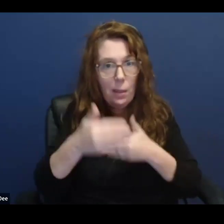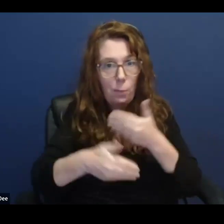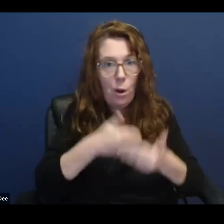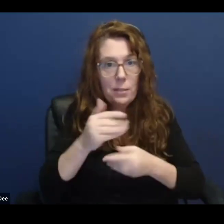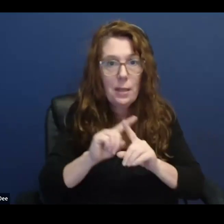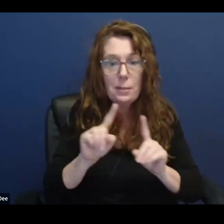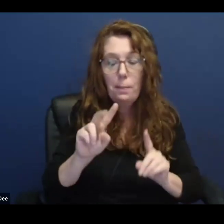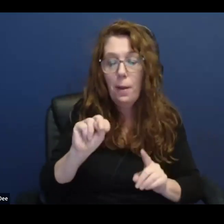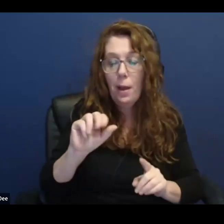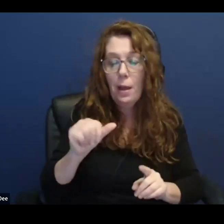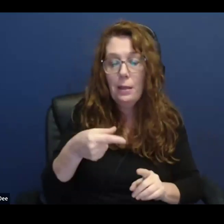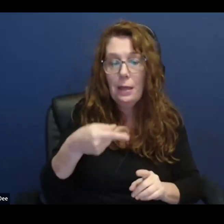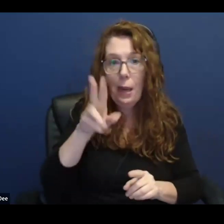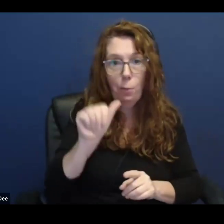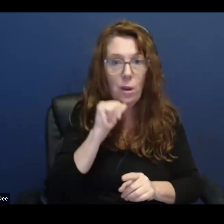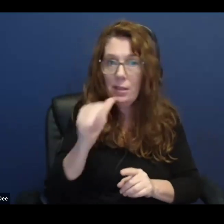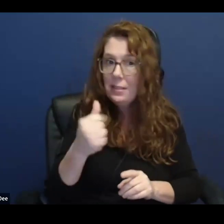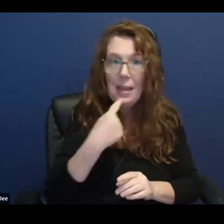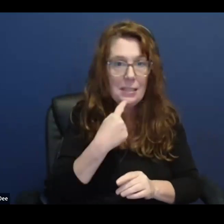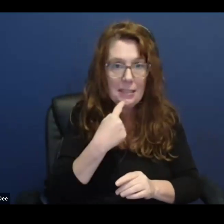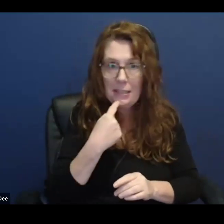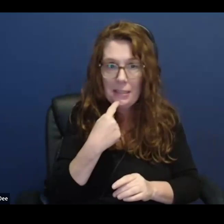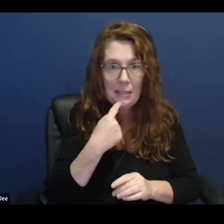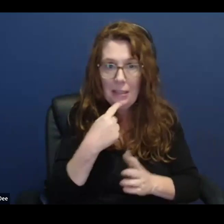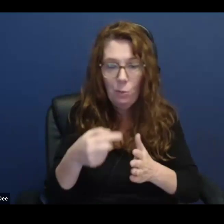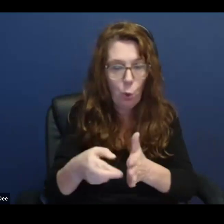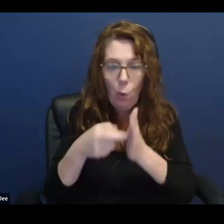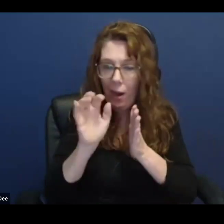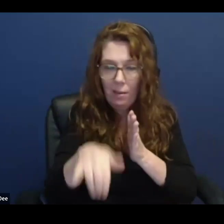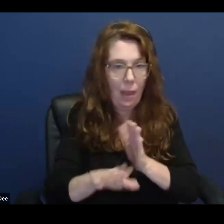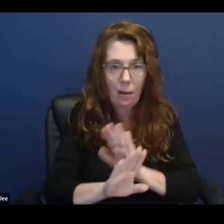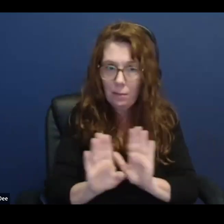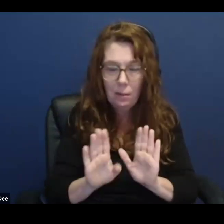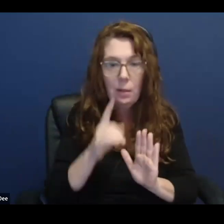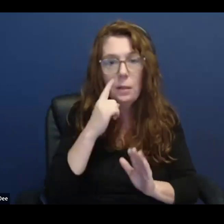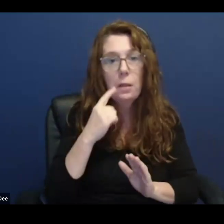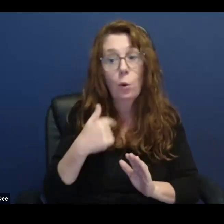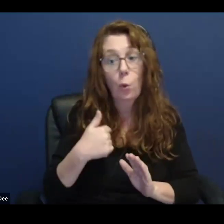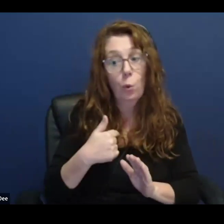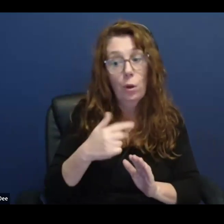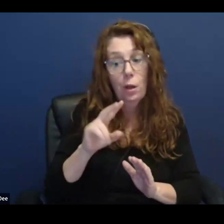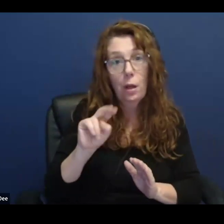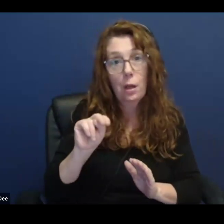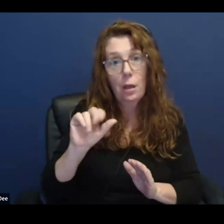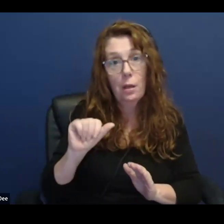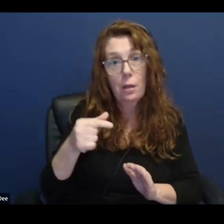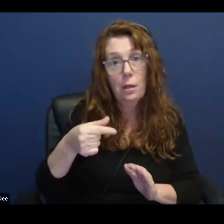not going to indicate that requirement in any way. Rather, NAGPRA is going to say you as the